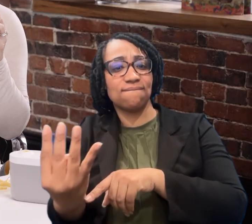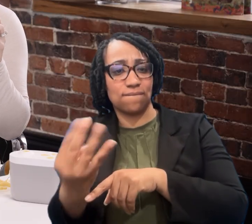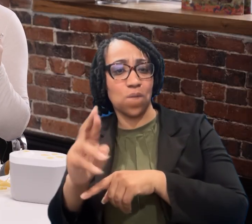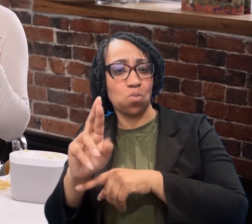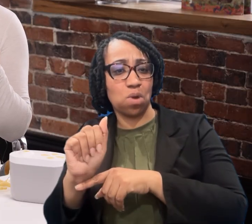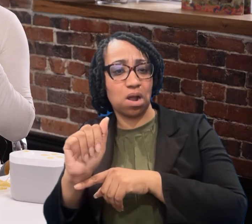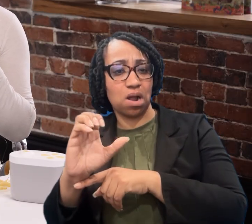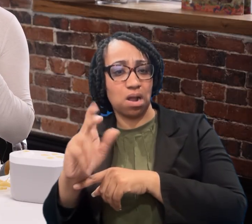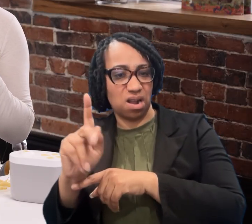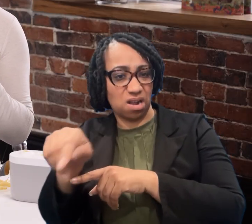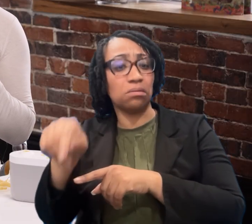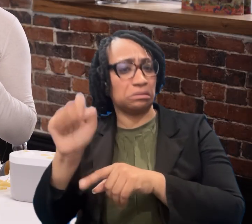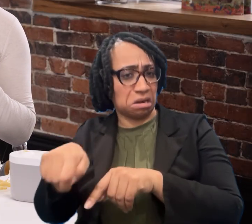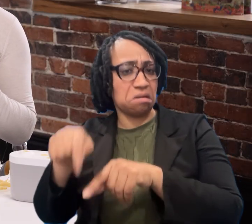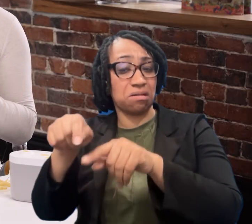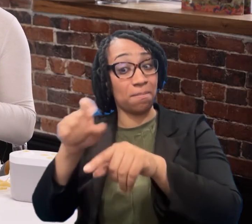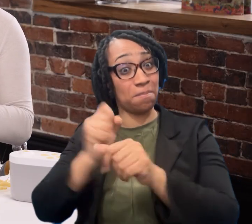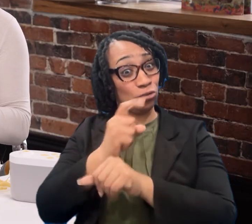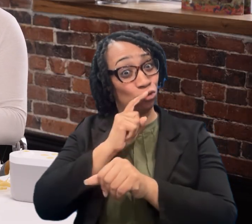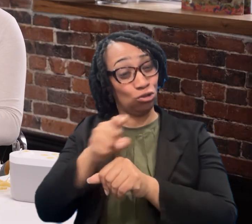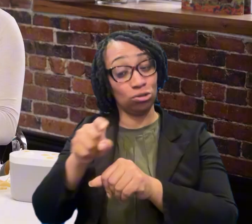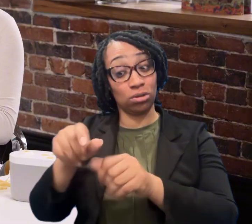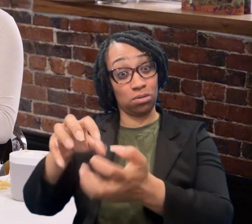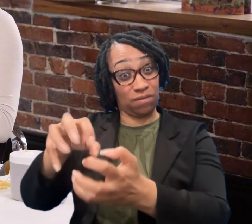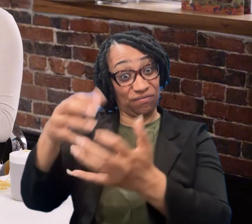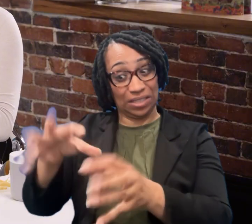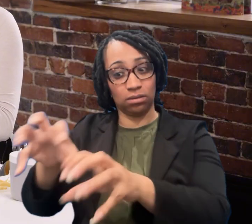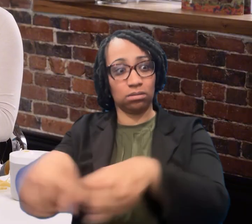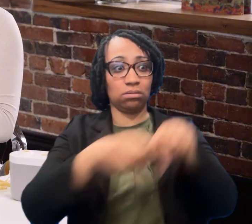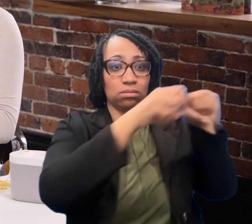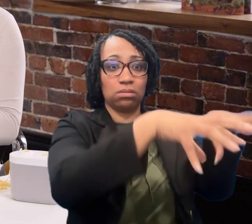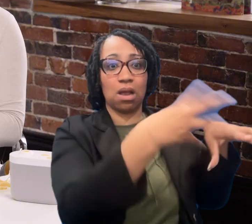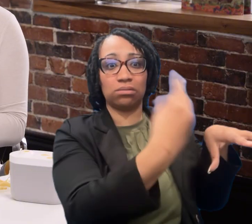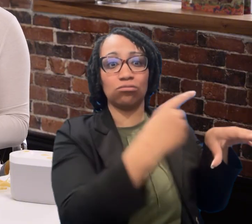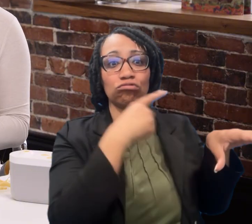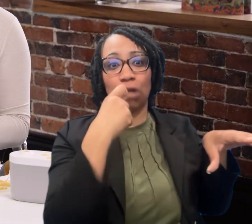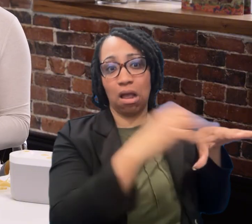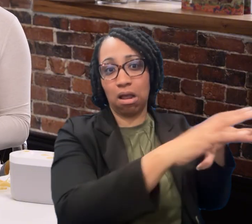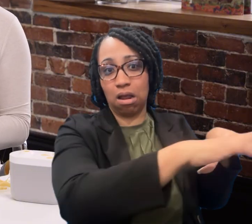can go on the top rack only of the dishwasher. You want to make sure at the end of that cycle,